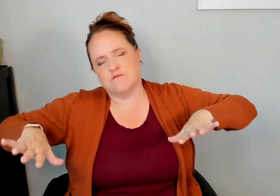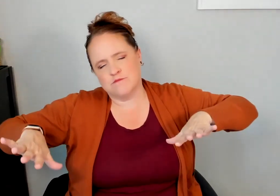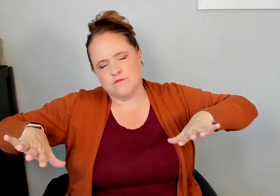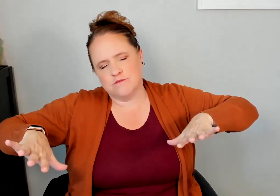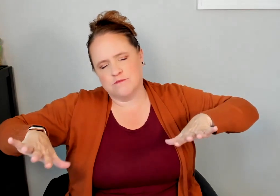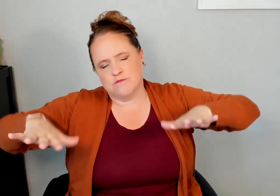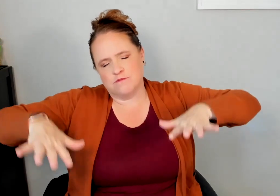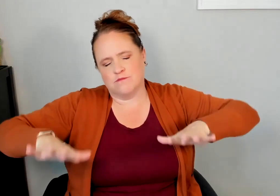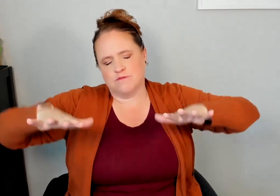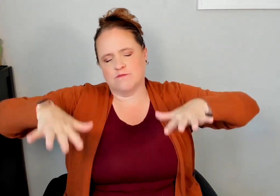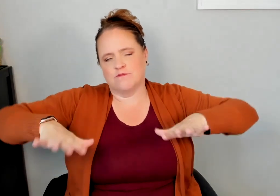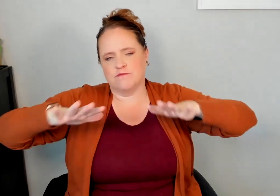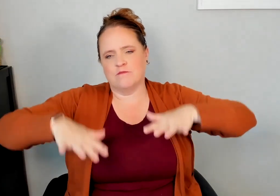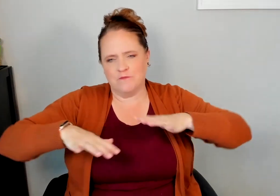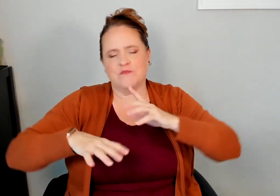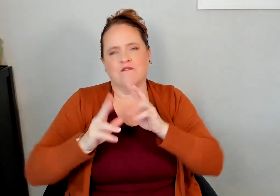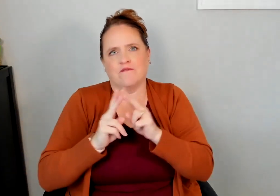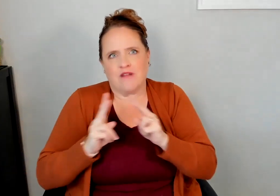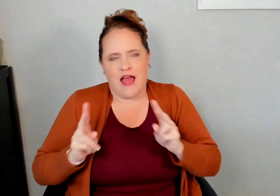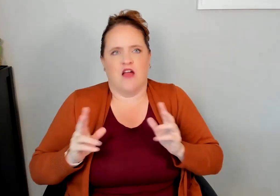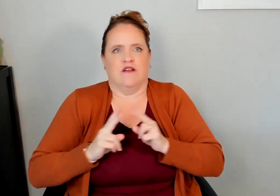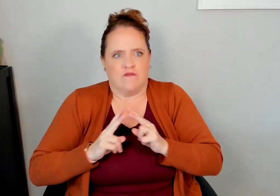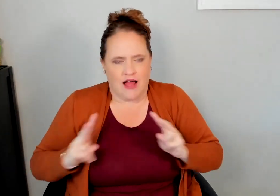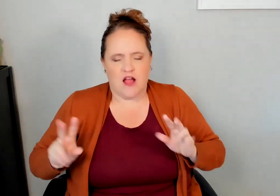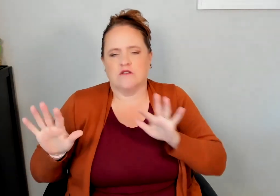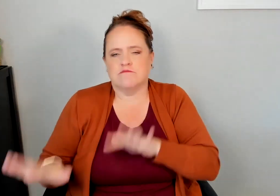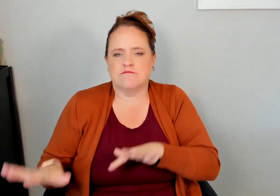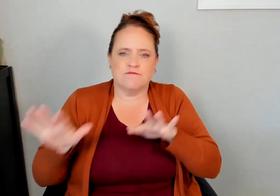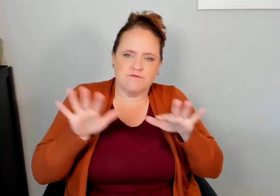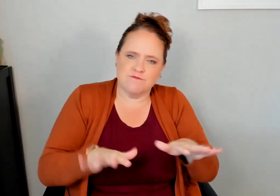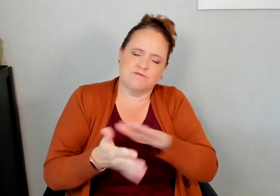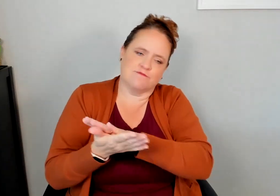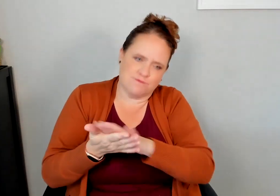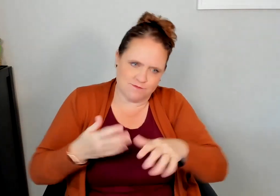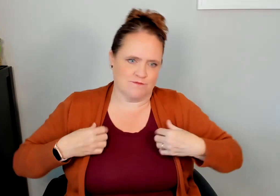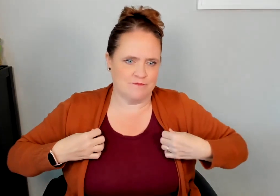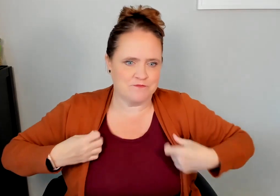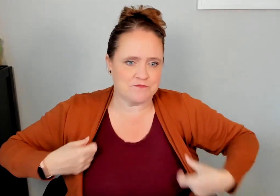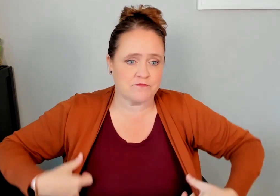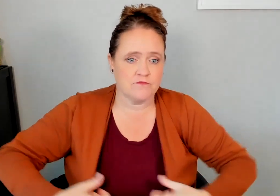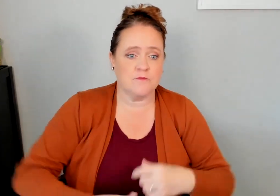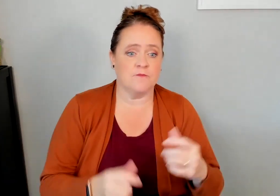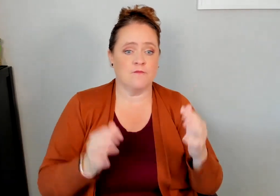those platforms and you know feeling that the ocean it was just very relaxing and enjoyable